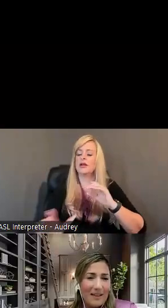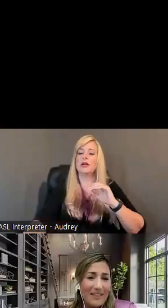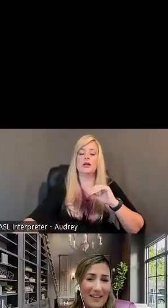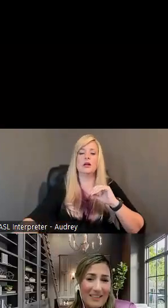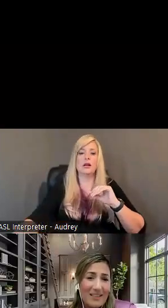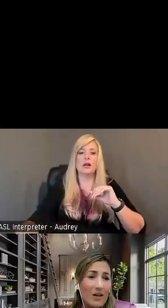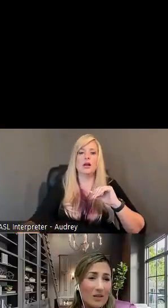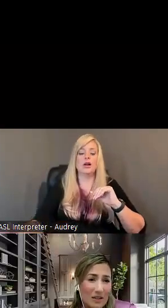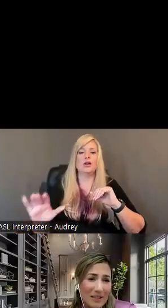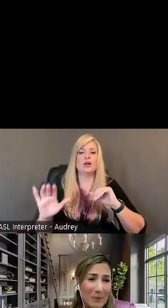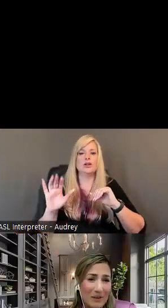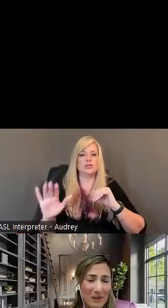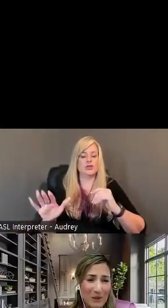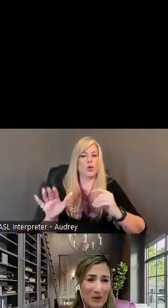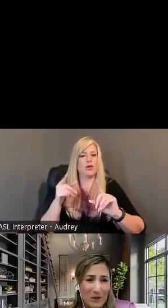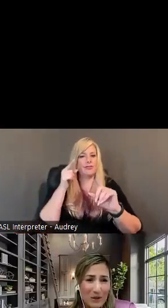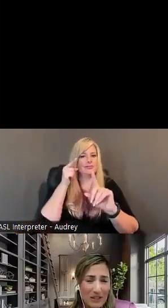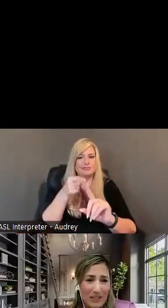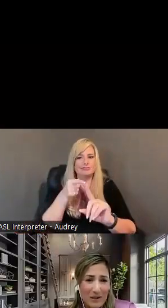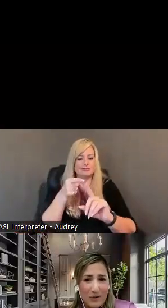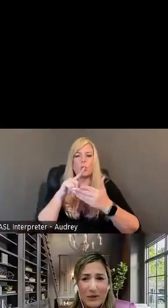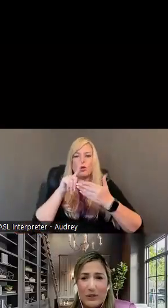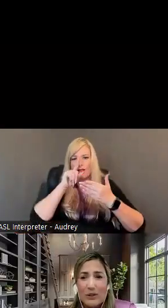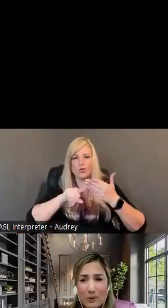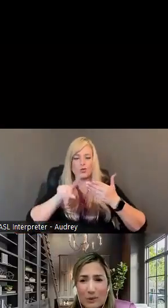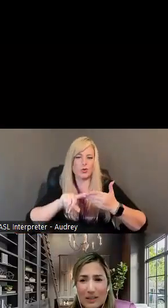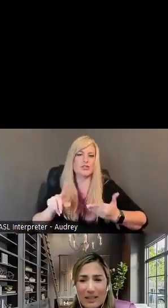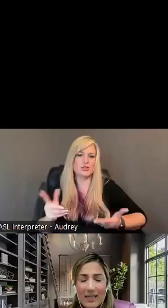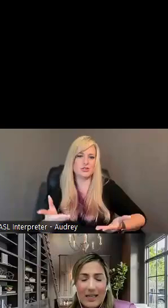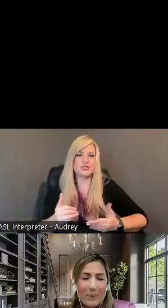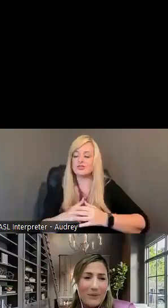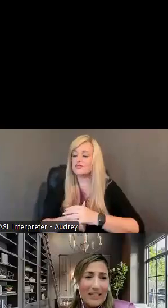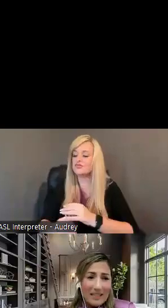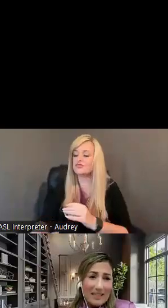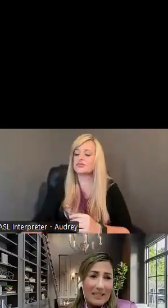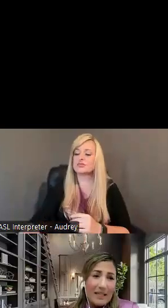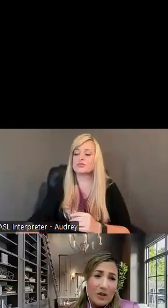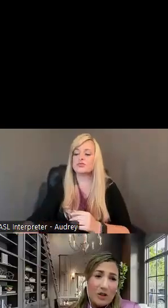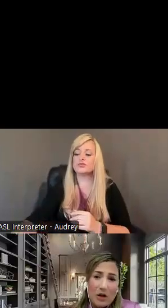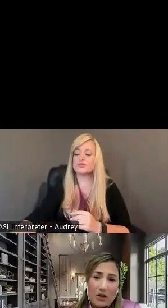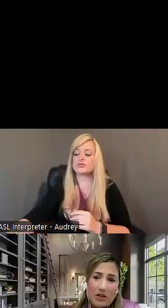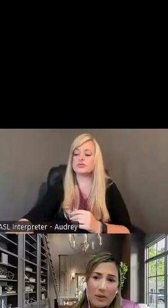And that's ultimately what this research is in service to. It is engaged scholarship,